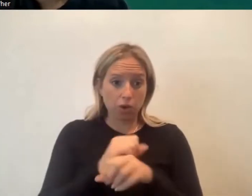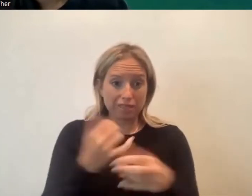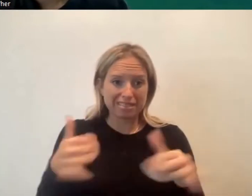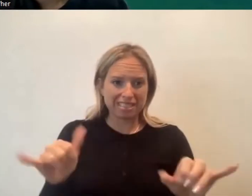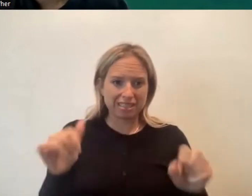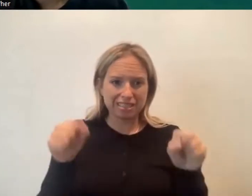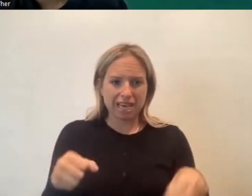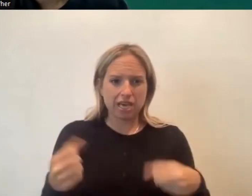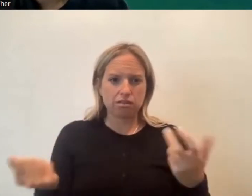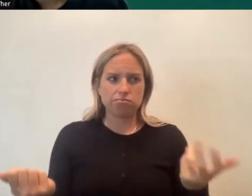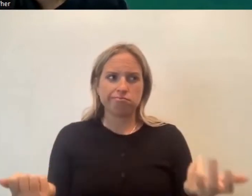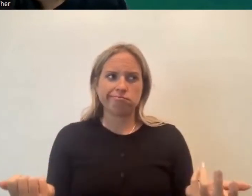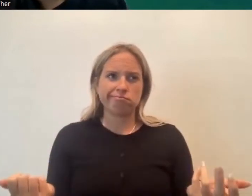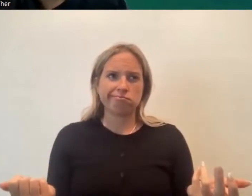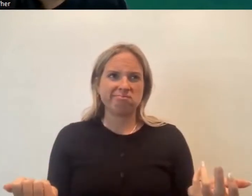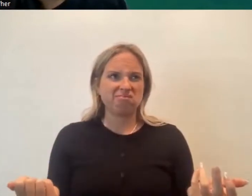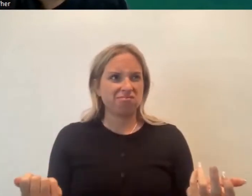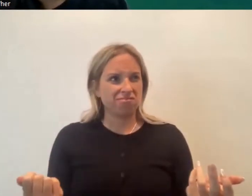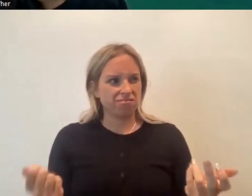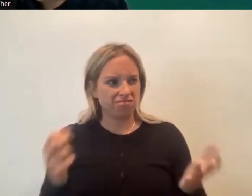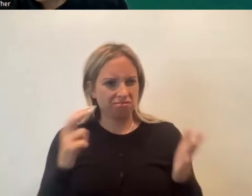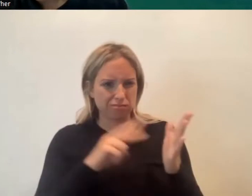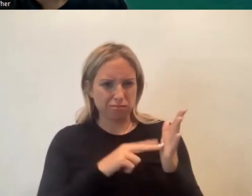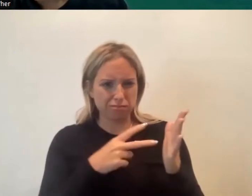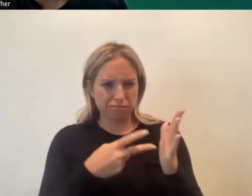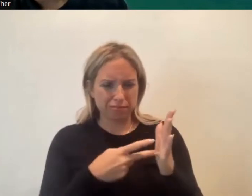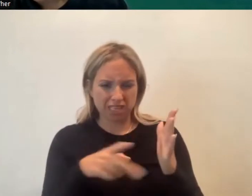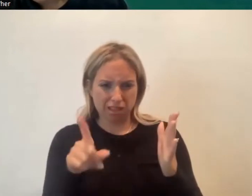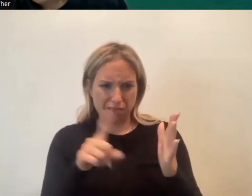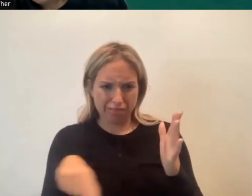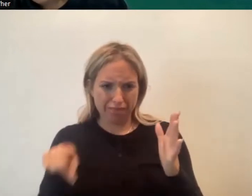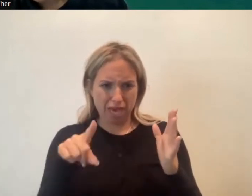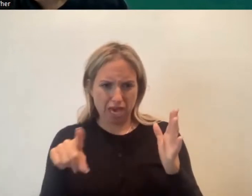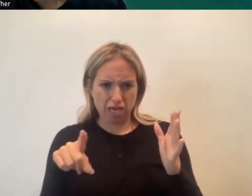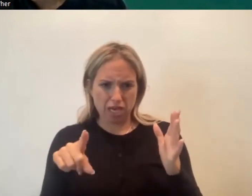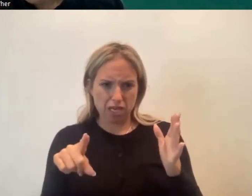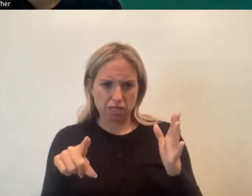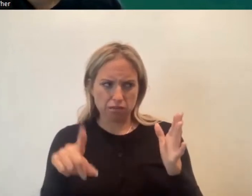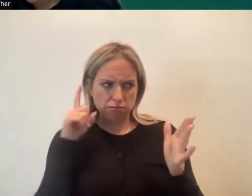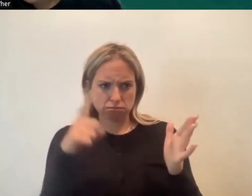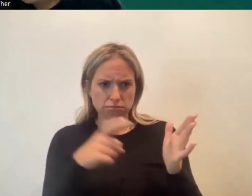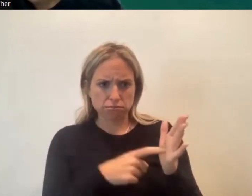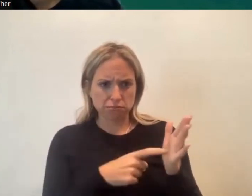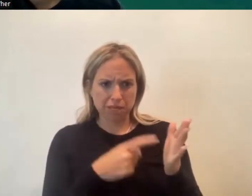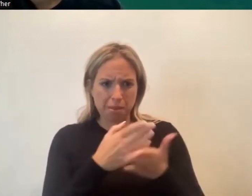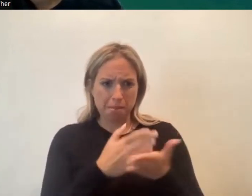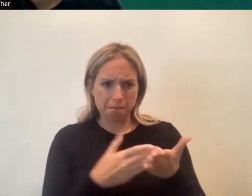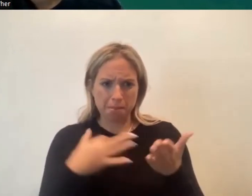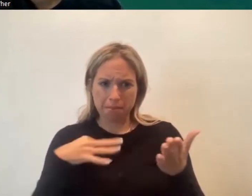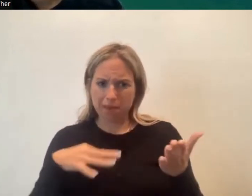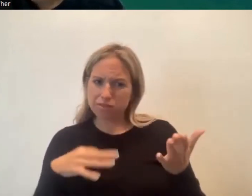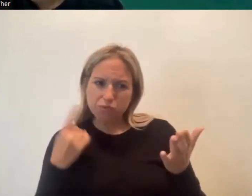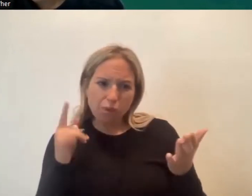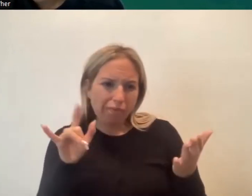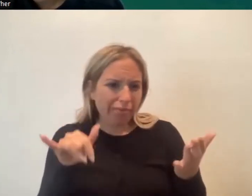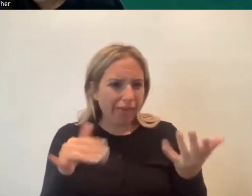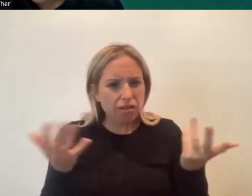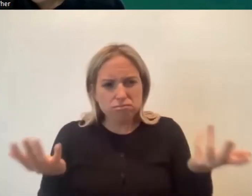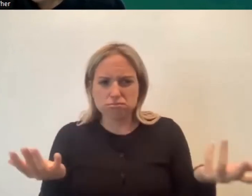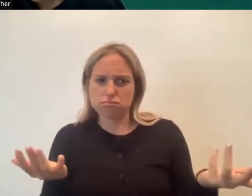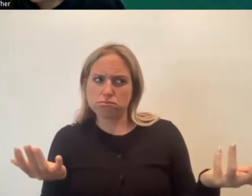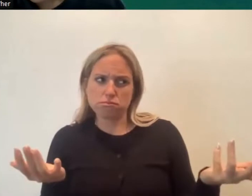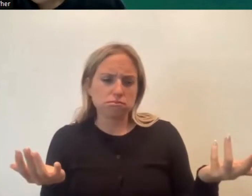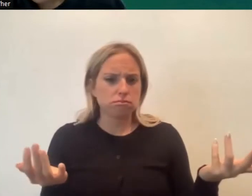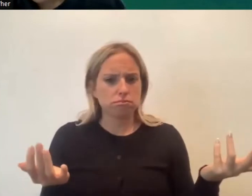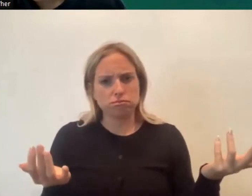So are they acknowledging that I can get partial benefits in that situation or does that mean